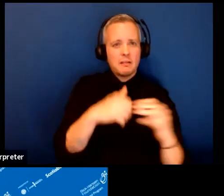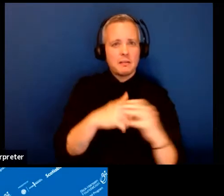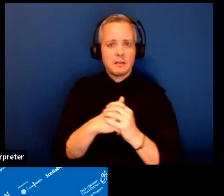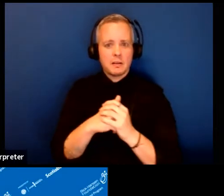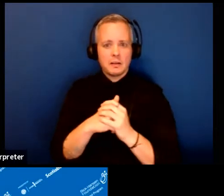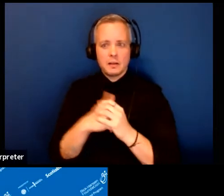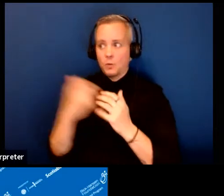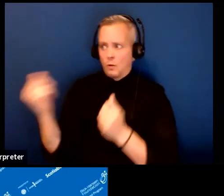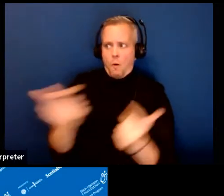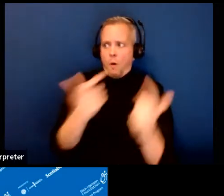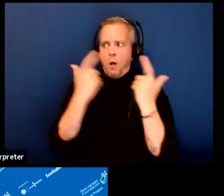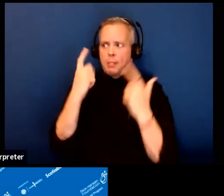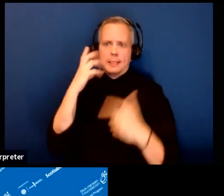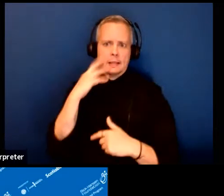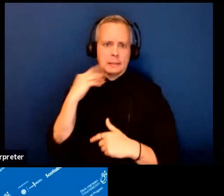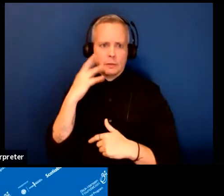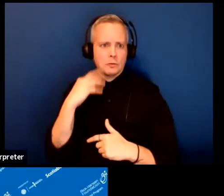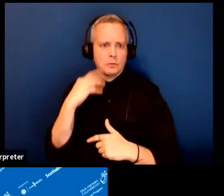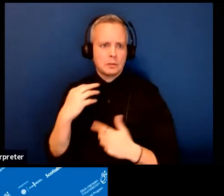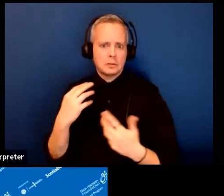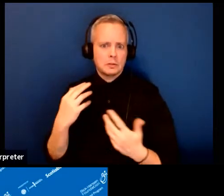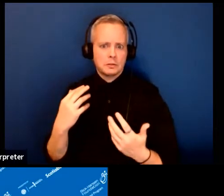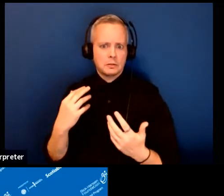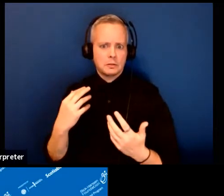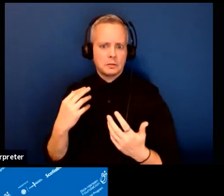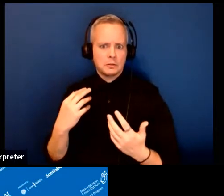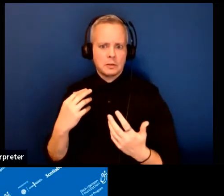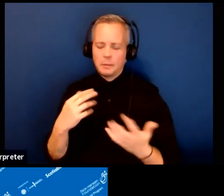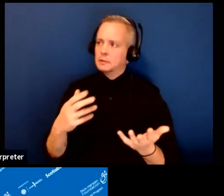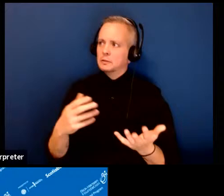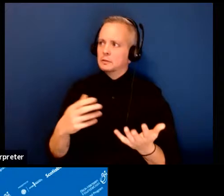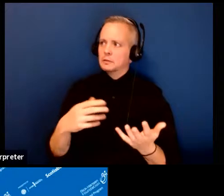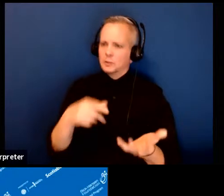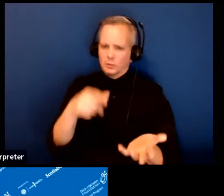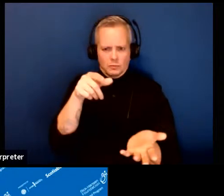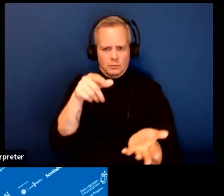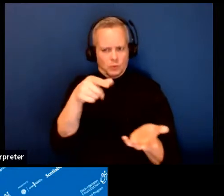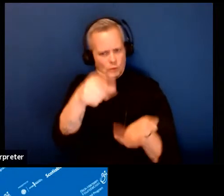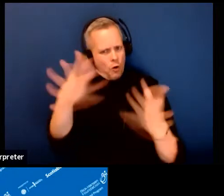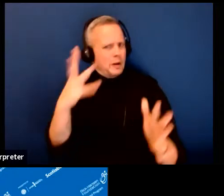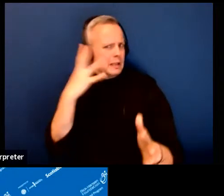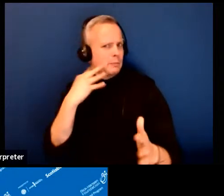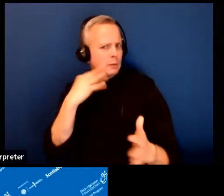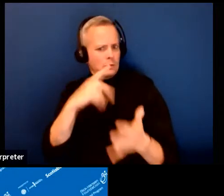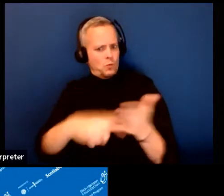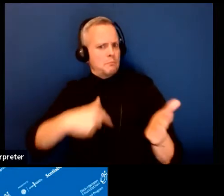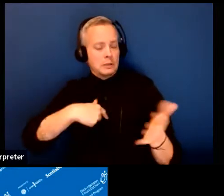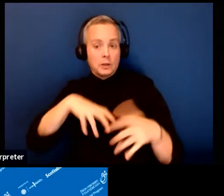EXPERIENCED THE SAME THING THAT I HAVE EXPERIENCED. WE HAVE ALL EXPERIENCED GRIEF AND LOSS.